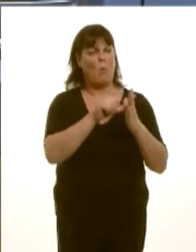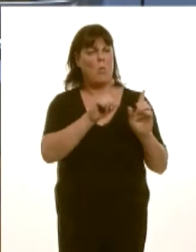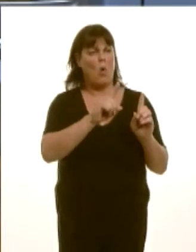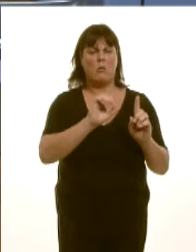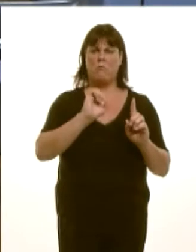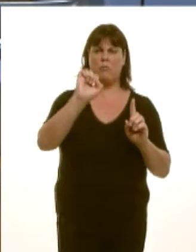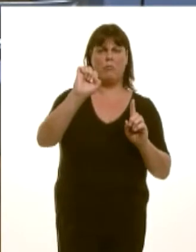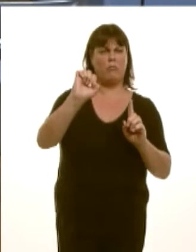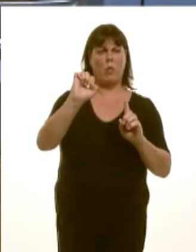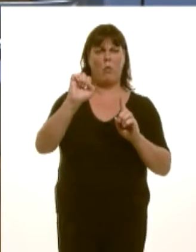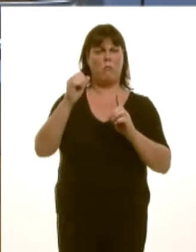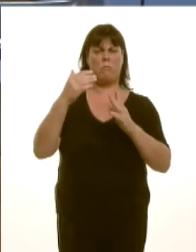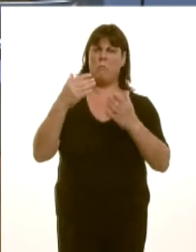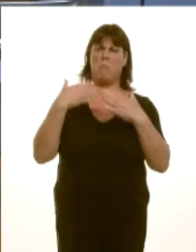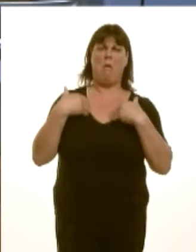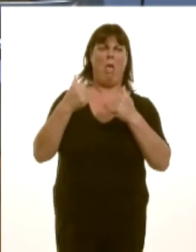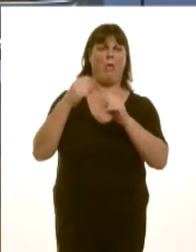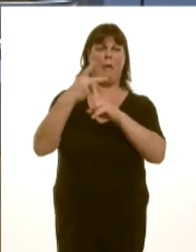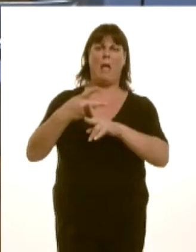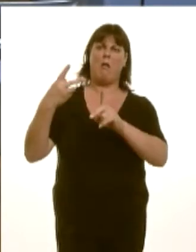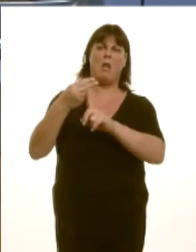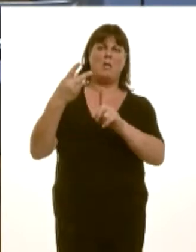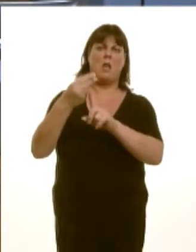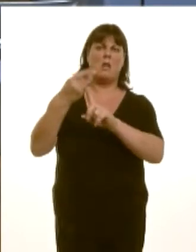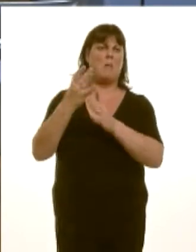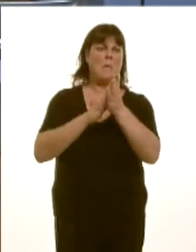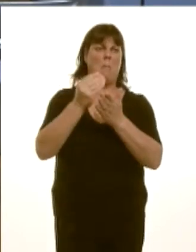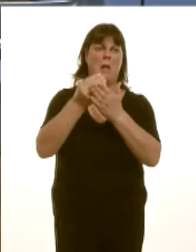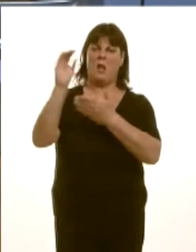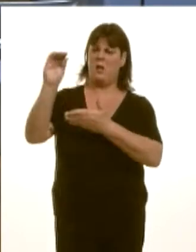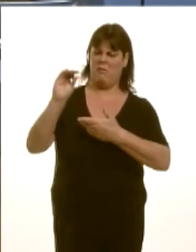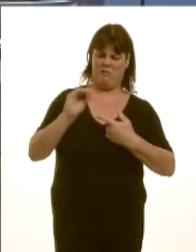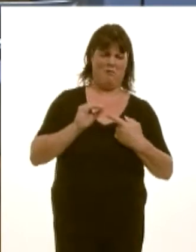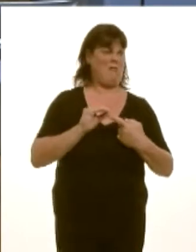What assurances can you give the people of Brecon and Radnorshire and, indeed, the wider